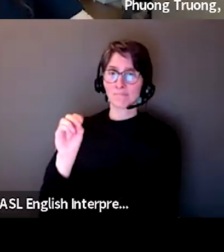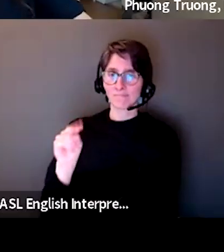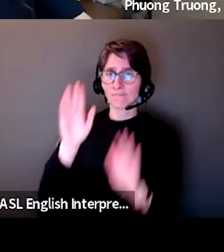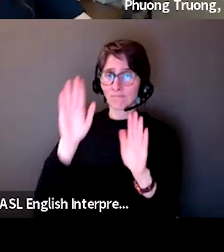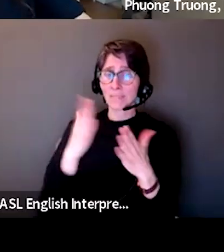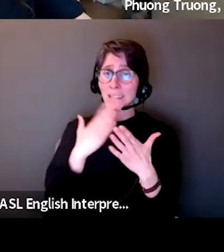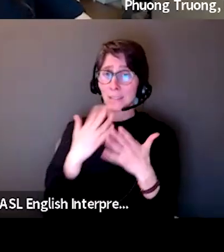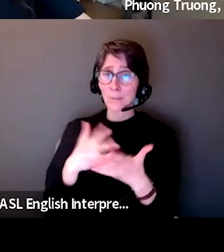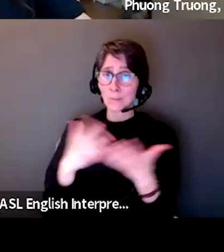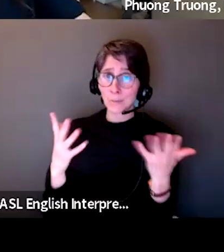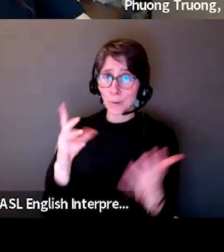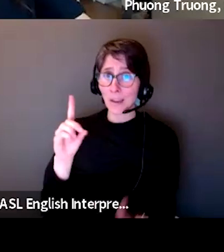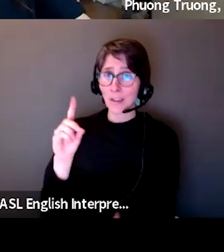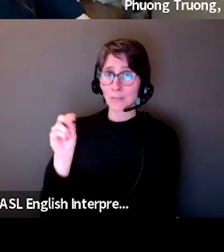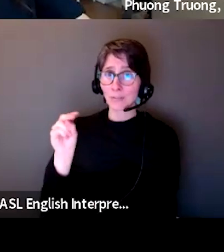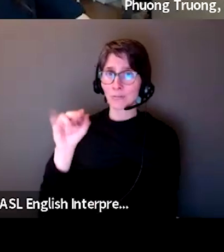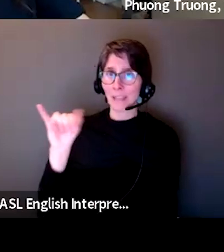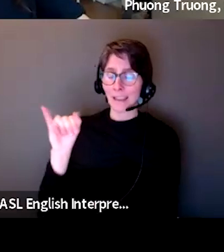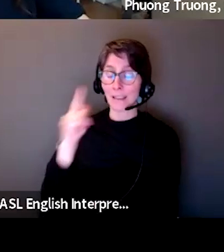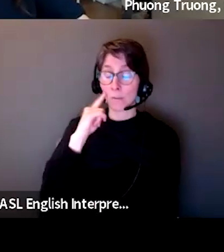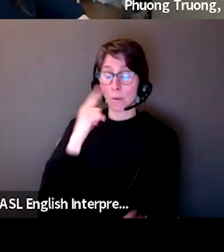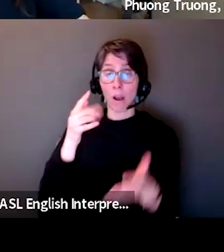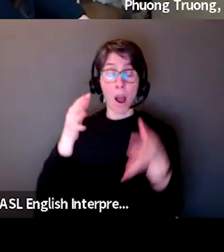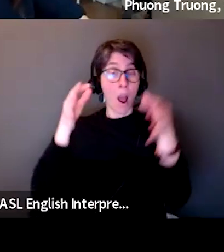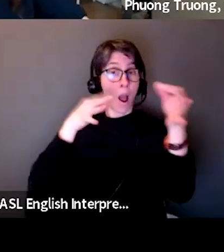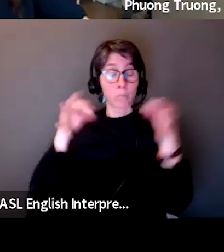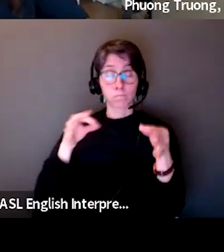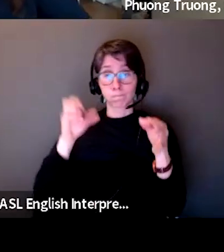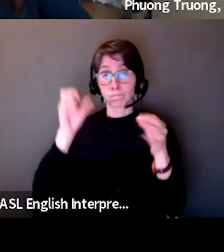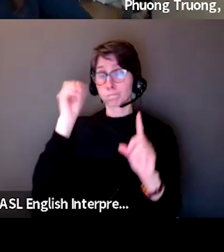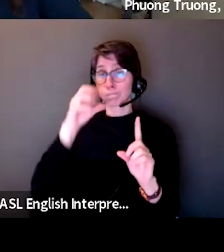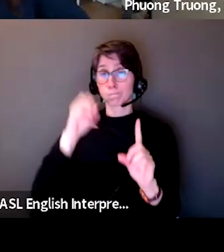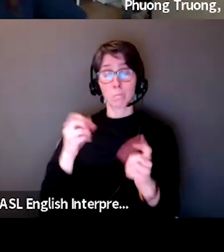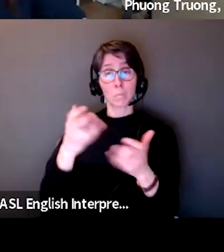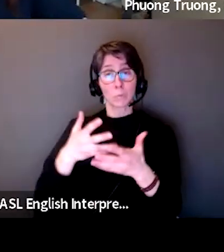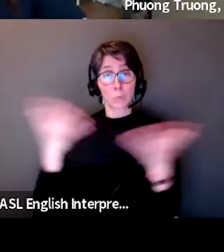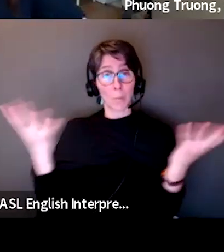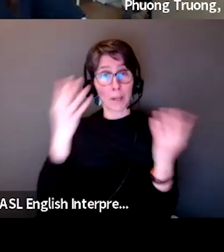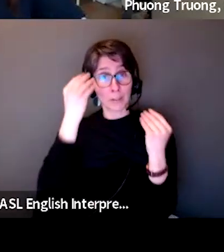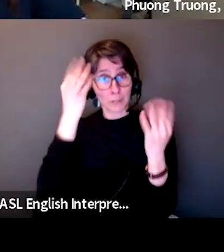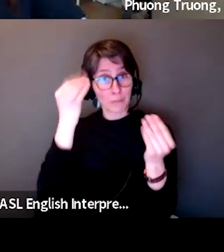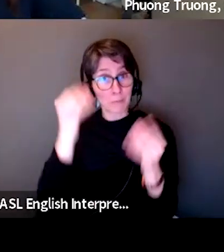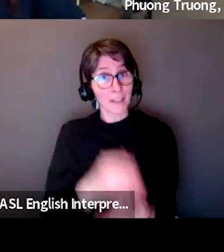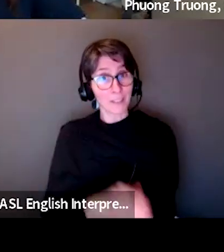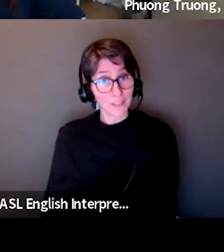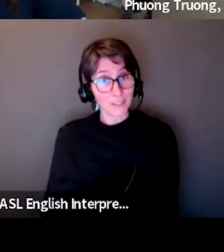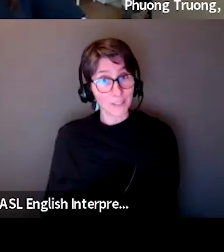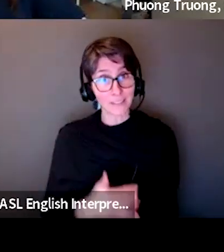is an incredible amount of information. And I feel like we could probably go for another hour,